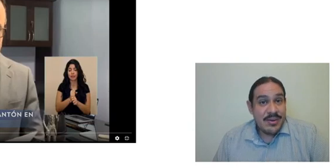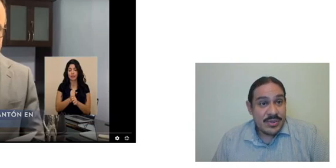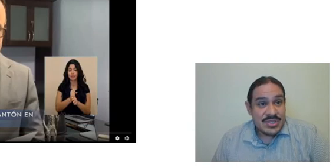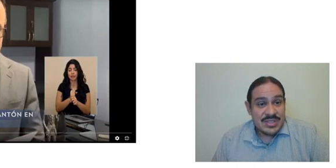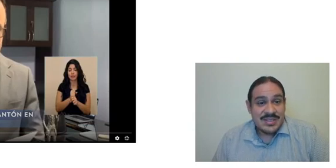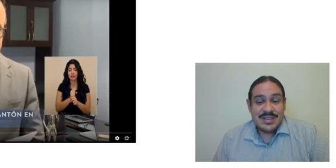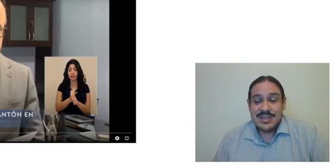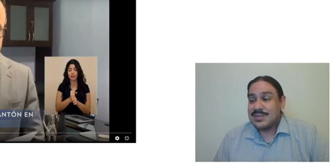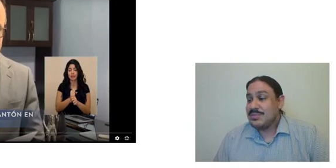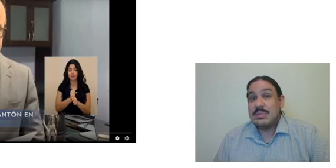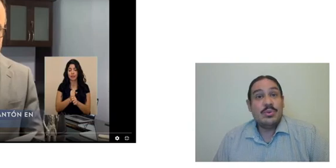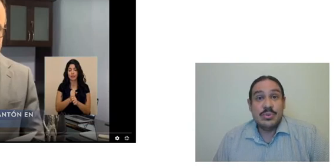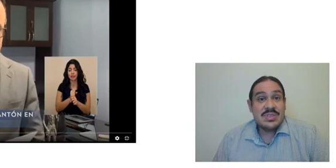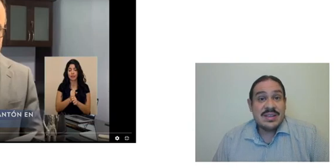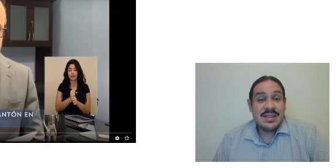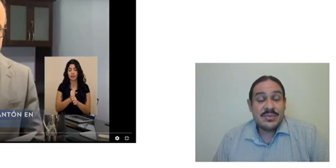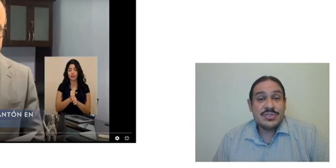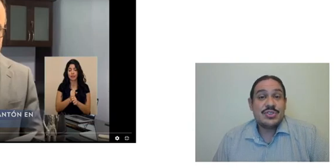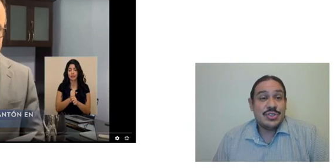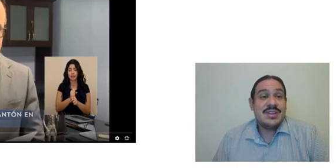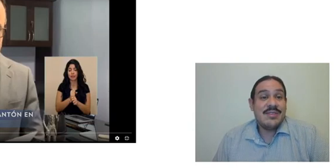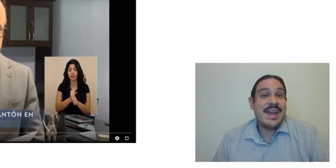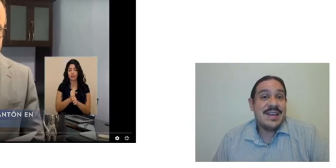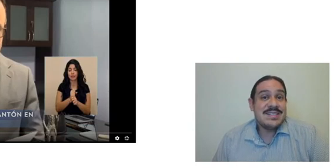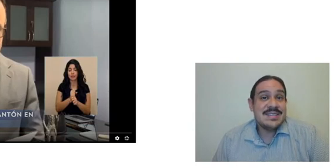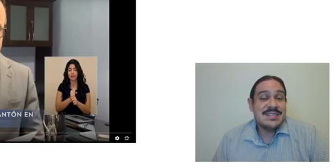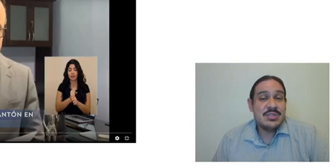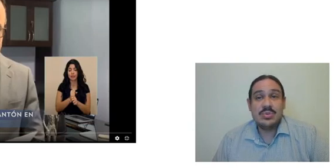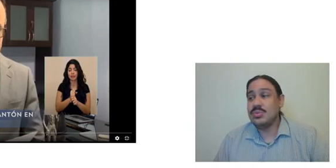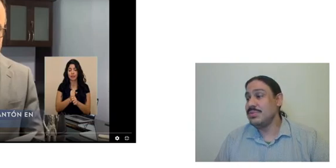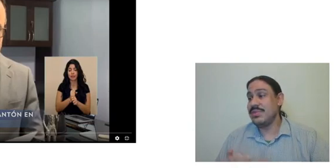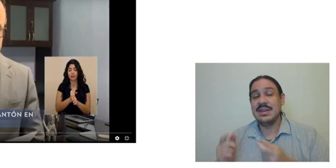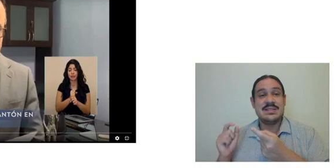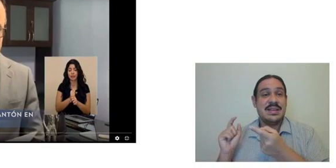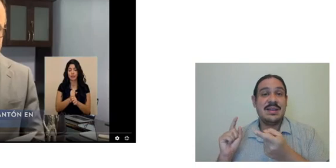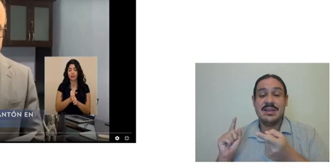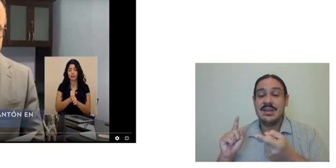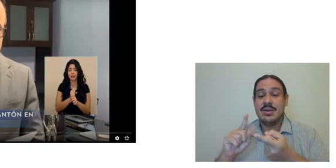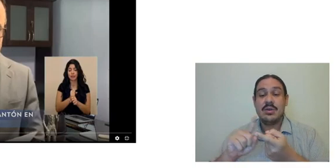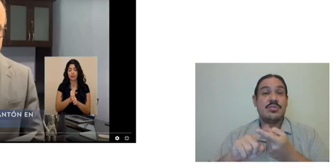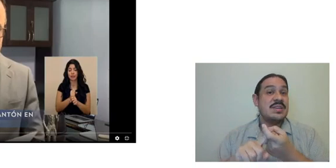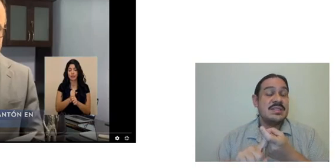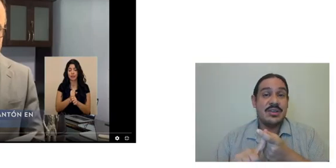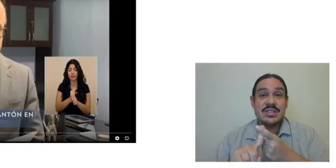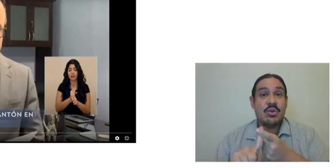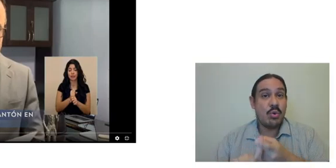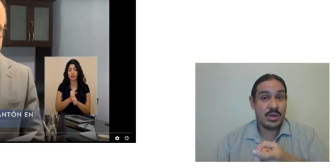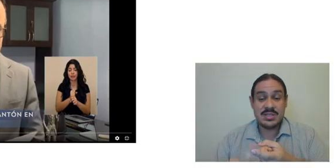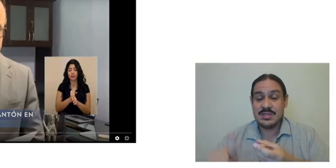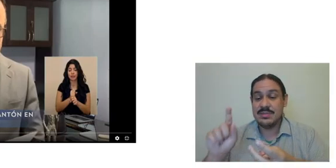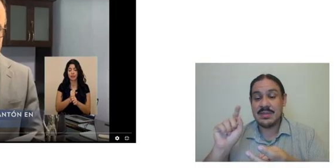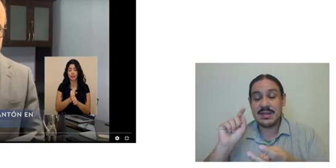government access in banks and so forth and there are places where government